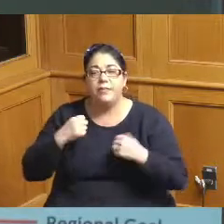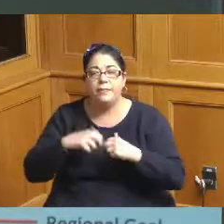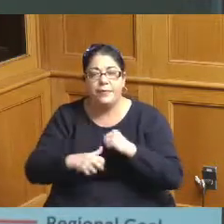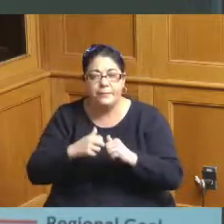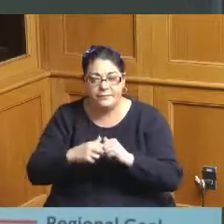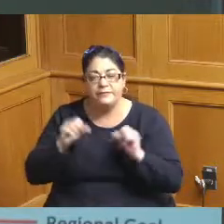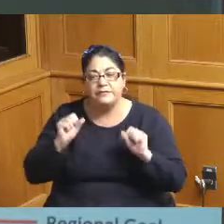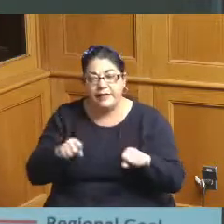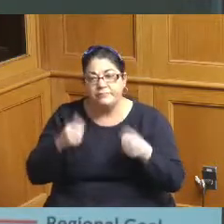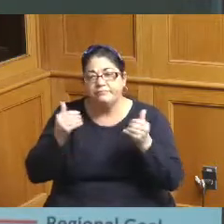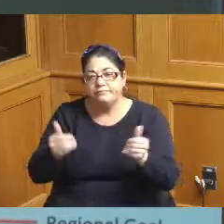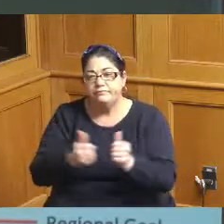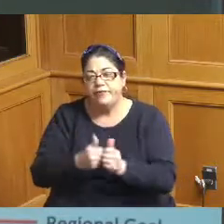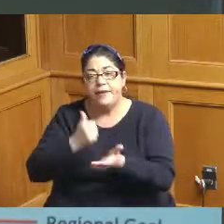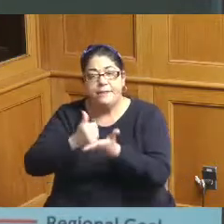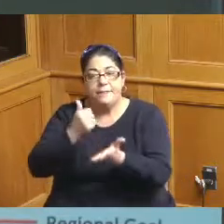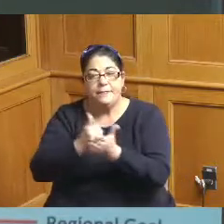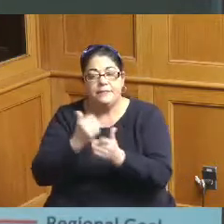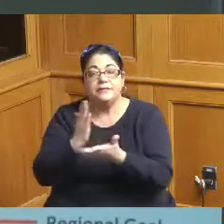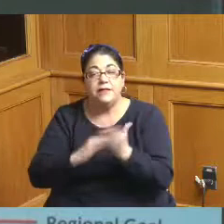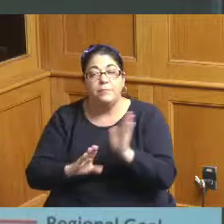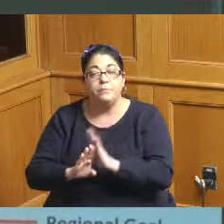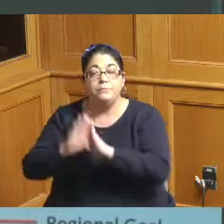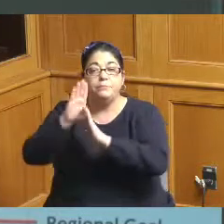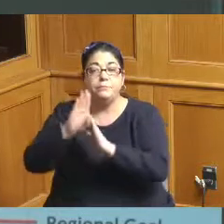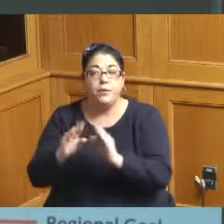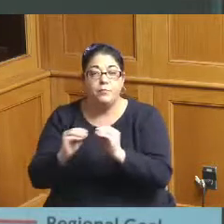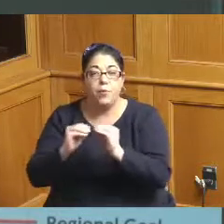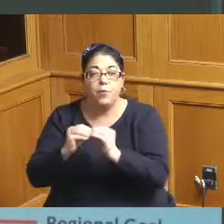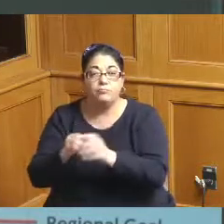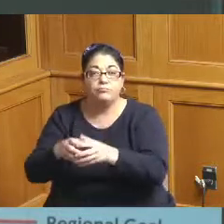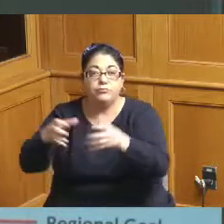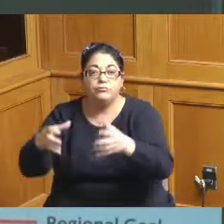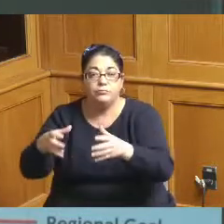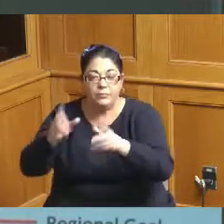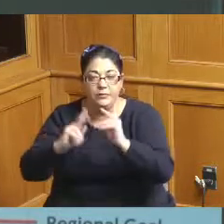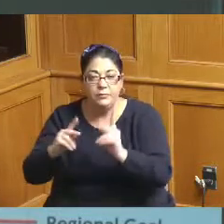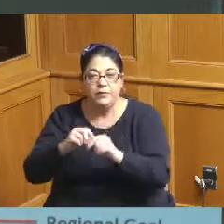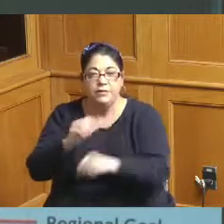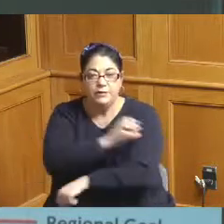helped our clinics we've started to see a little bit of a spike nothing major but we're happy to